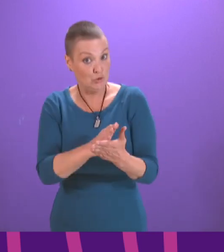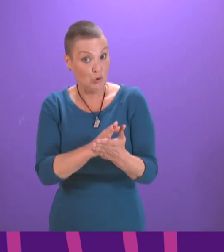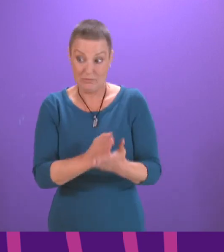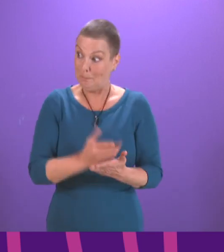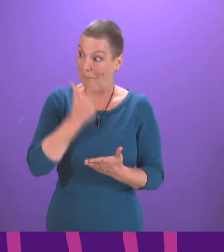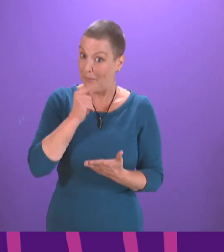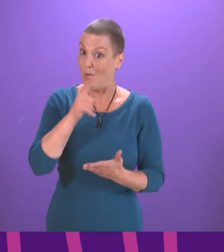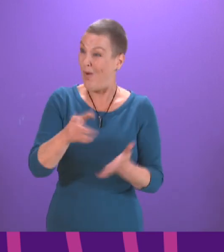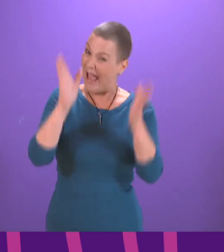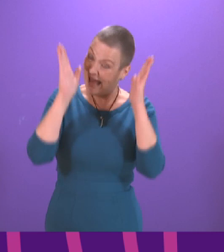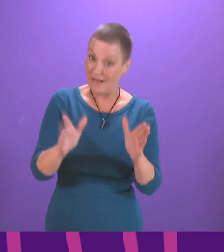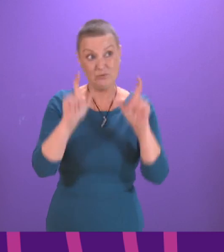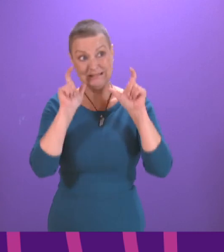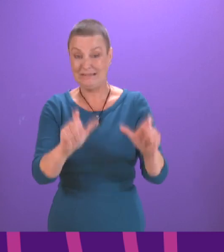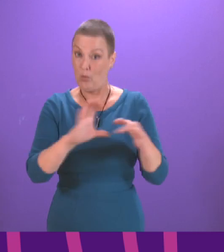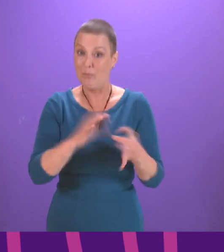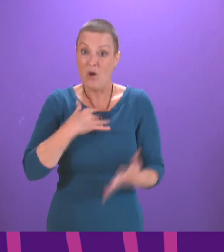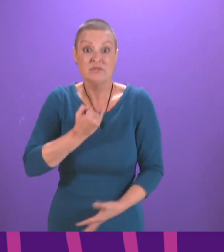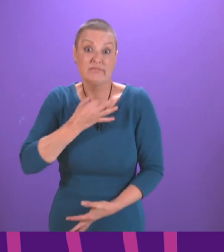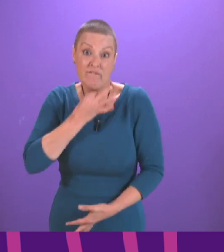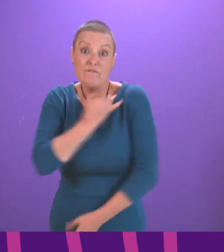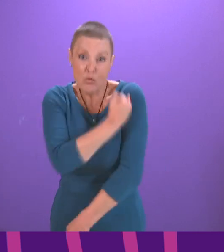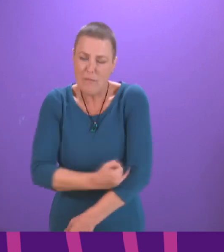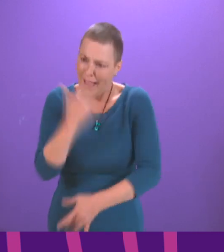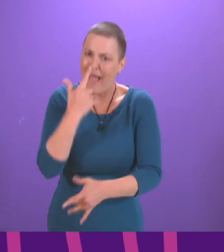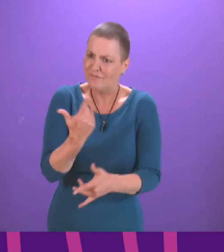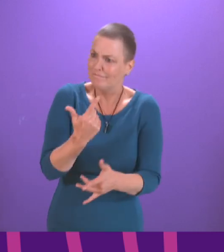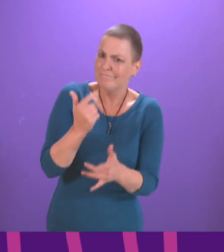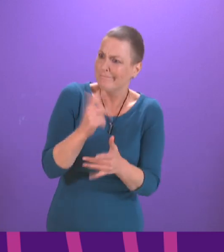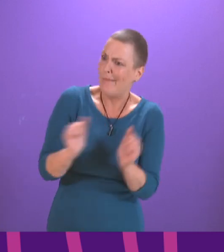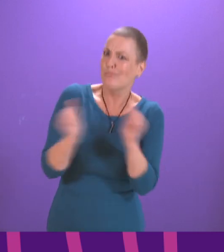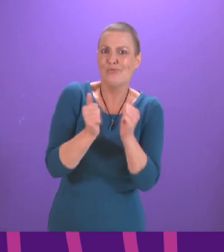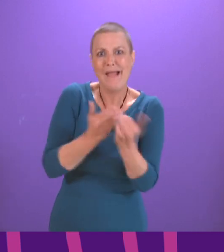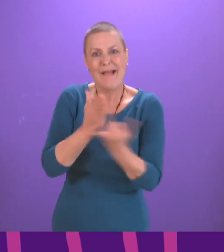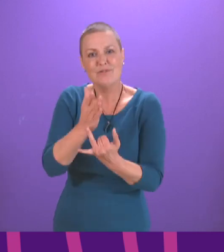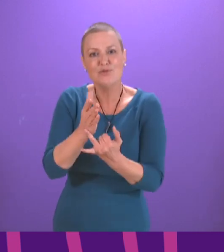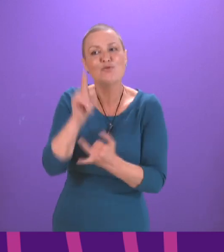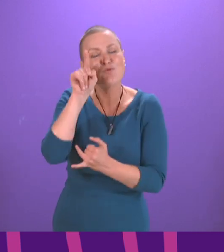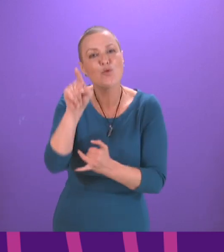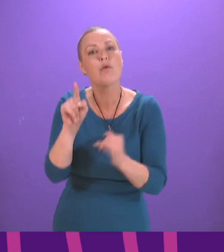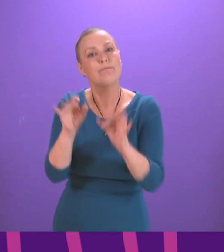who are in that situation get appropriate access to the food that they require in those challenging circumstances?